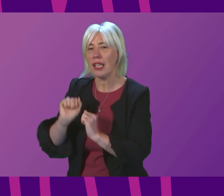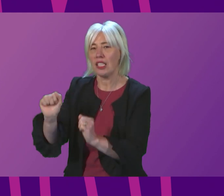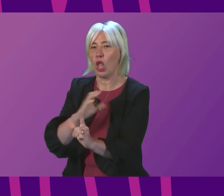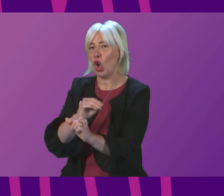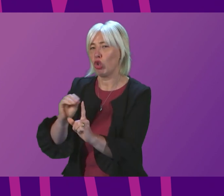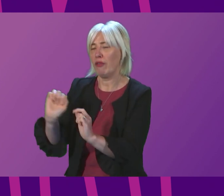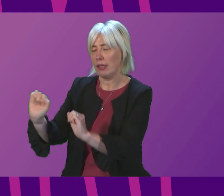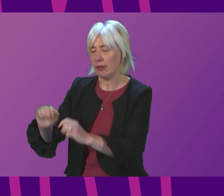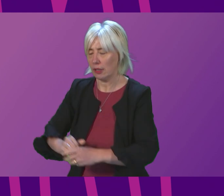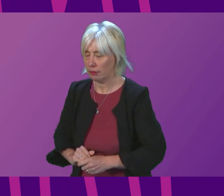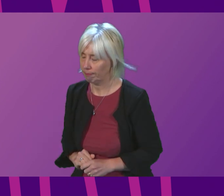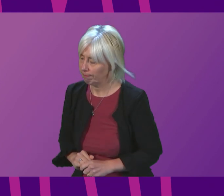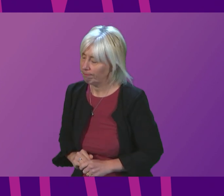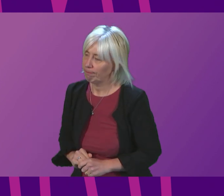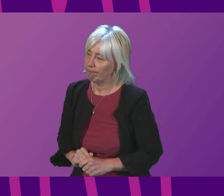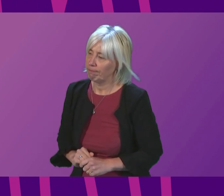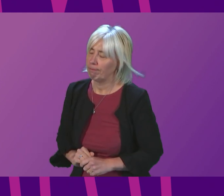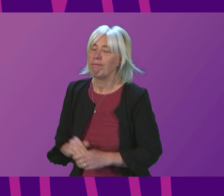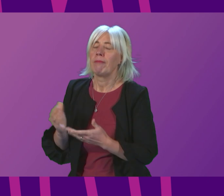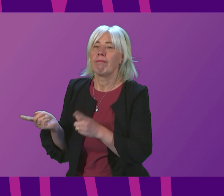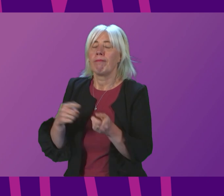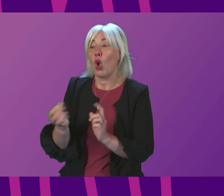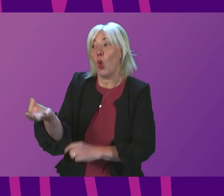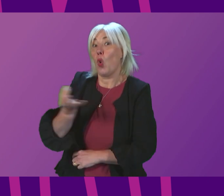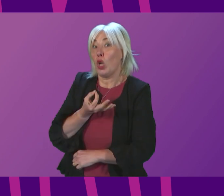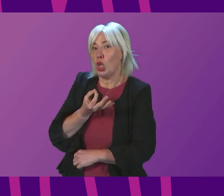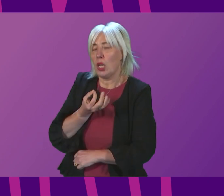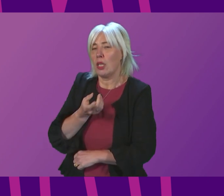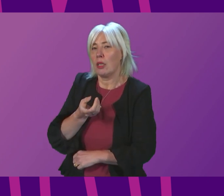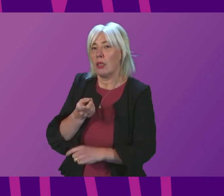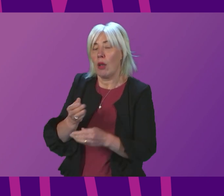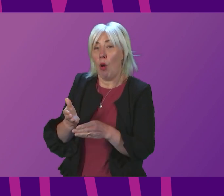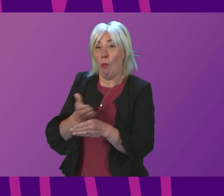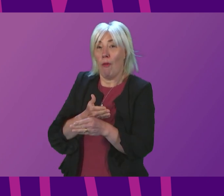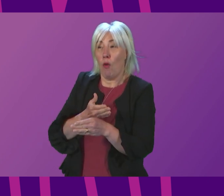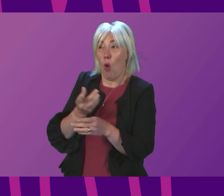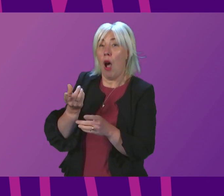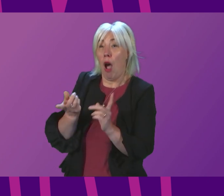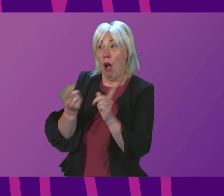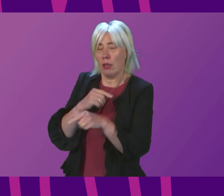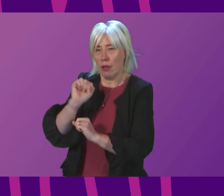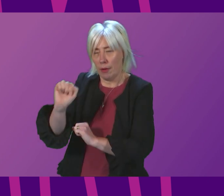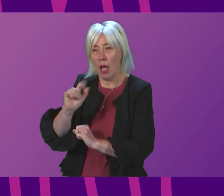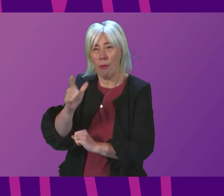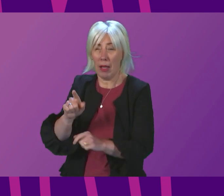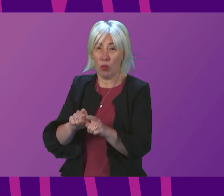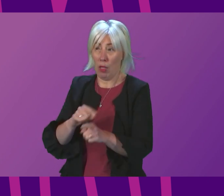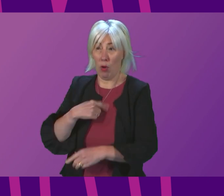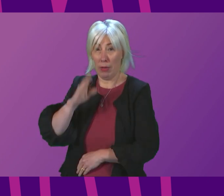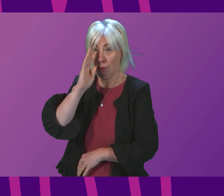Before I turn directly to the substance of the question, I say candidly that the problems